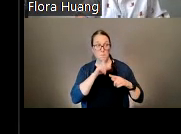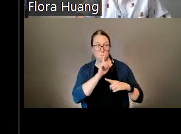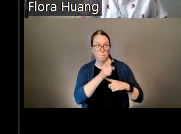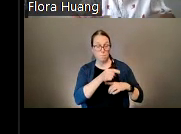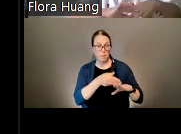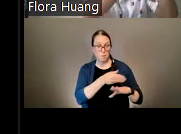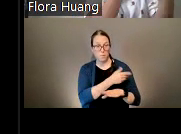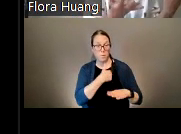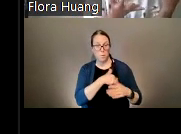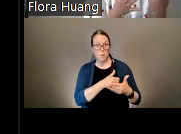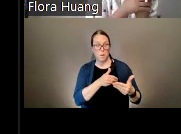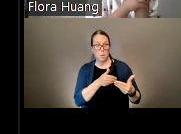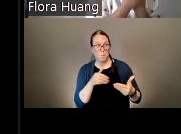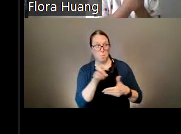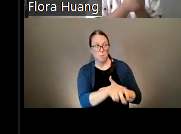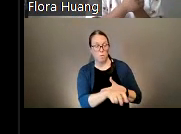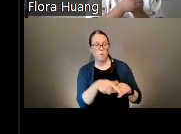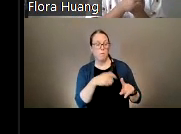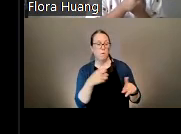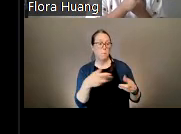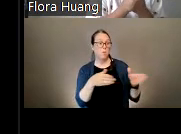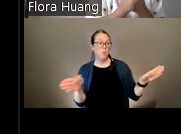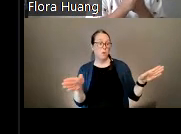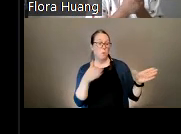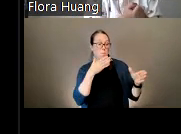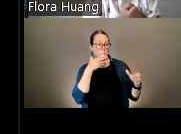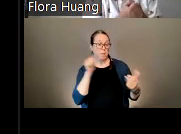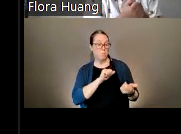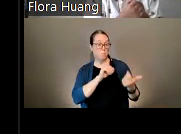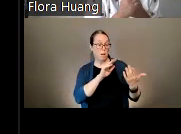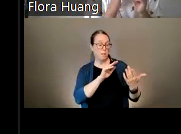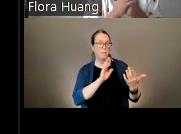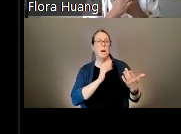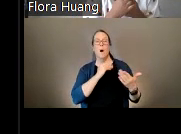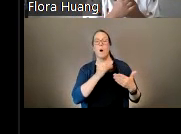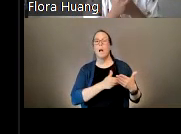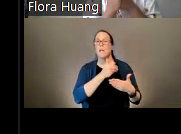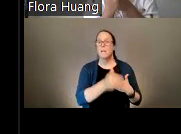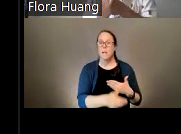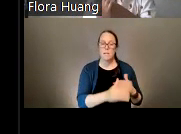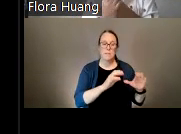from kind of general best practices into, so our next category is going to be alt text.